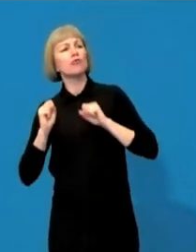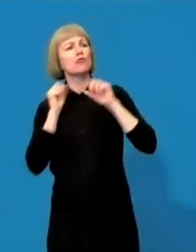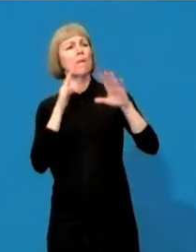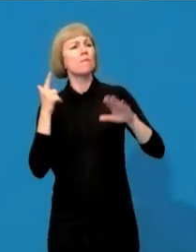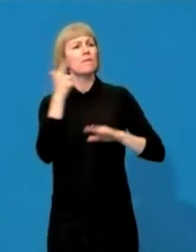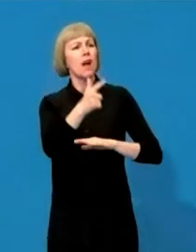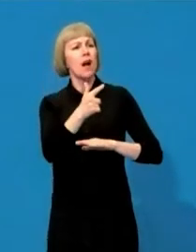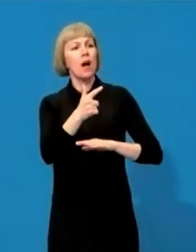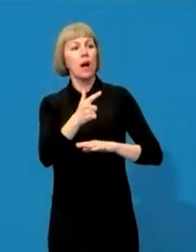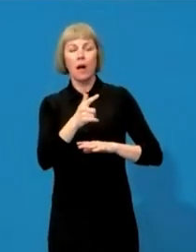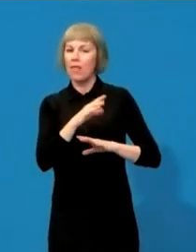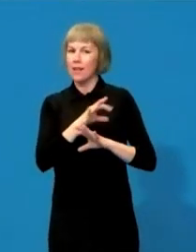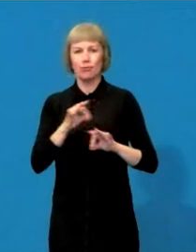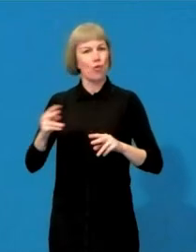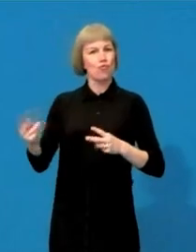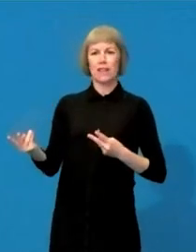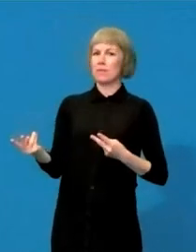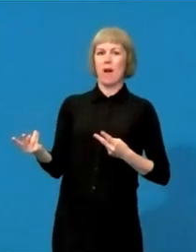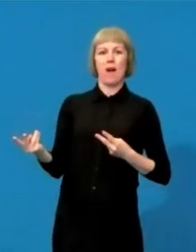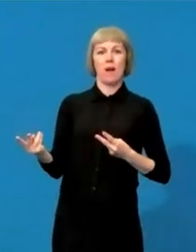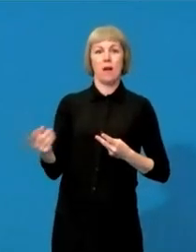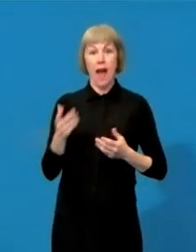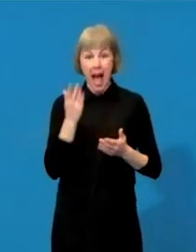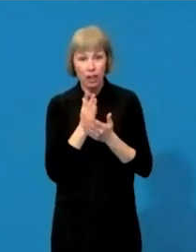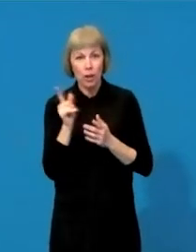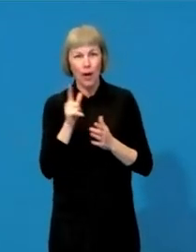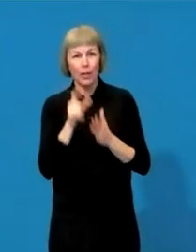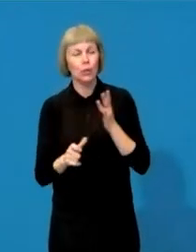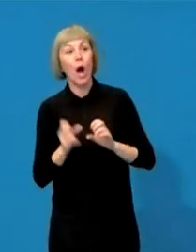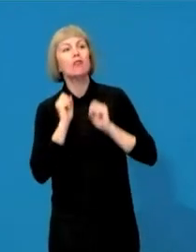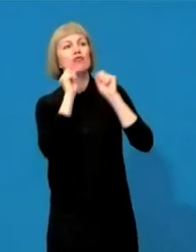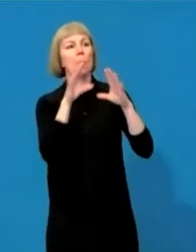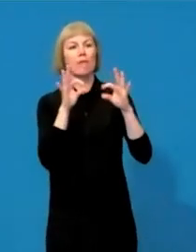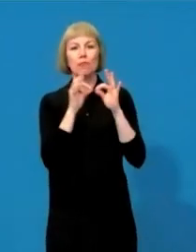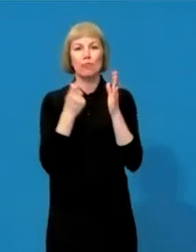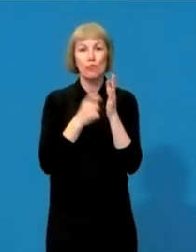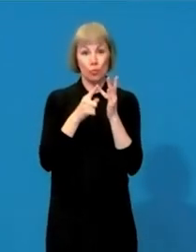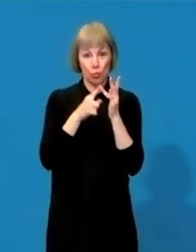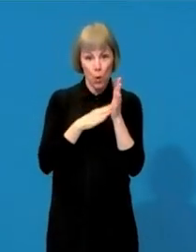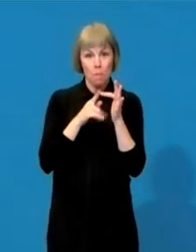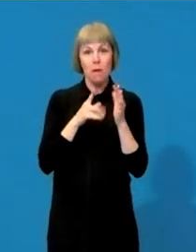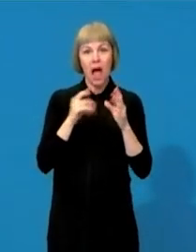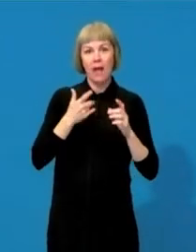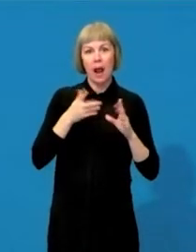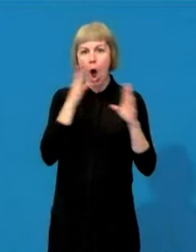I probably just go and check in around the corner and just keep an eye out, you know. That's how - that's how bad I'd be.